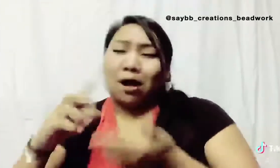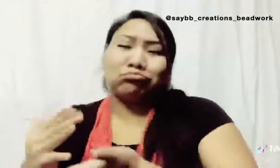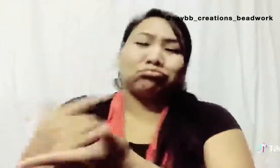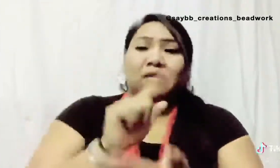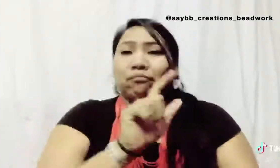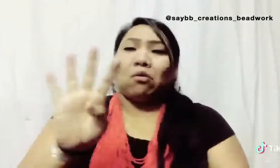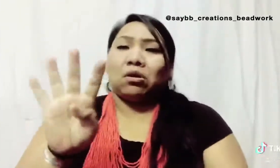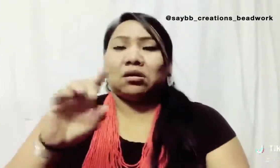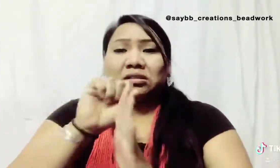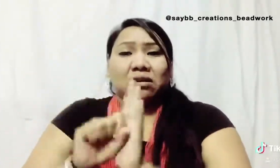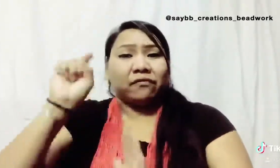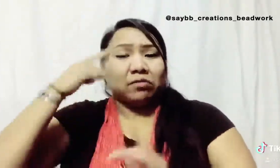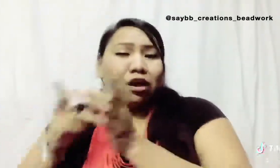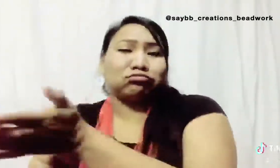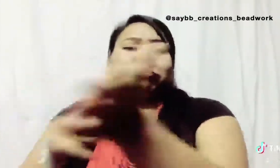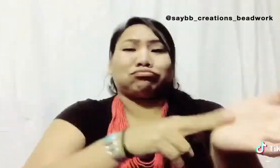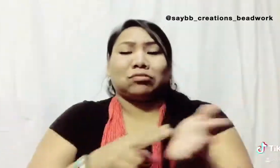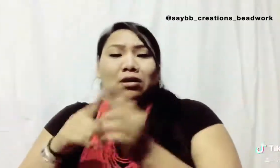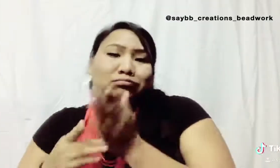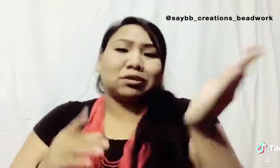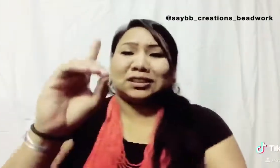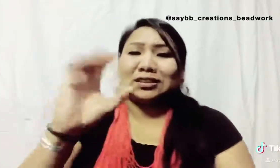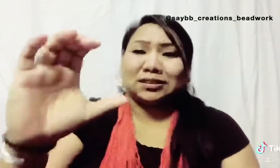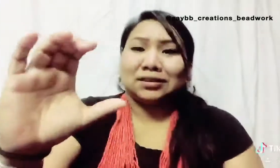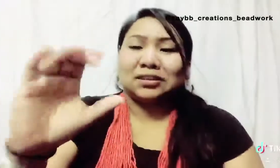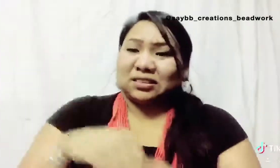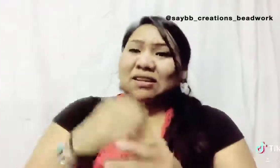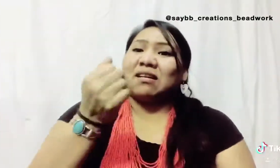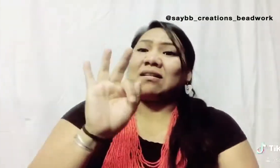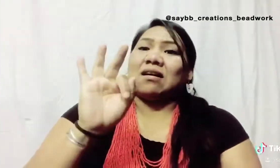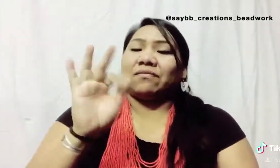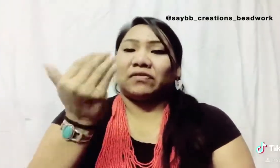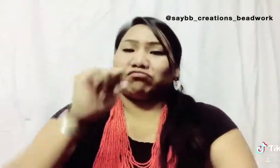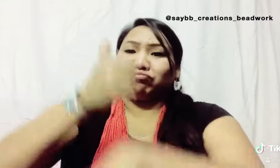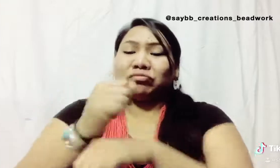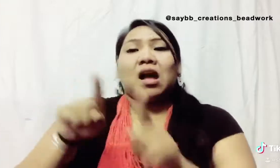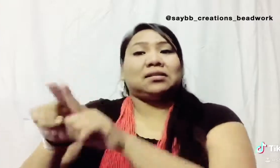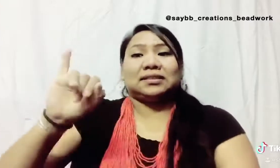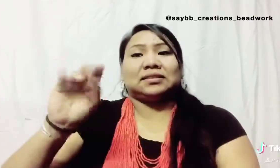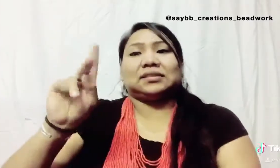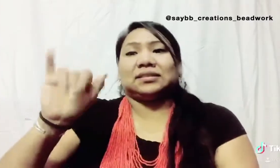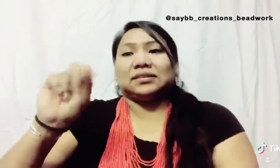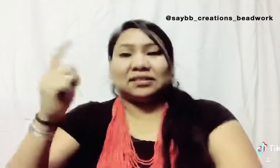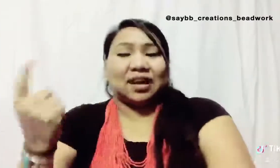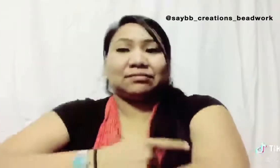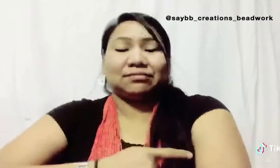to collect signatures from 24 state governments, and then went to DC (in 1915), to officially establish Indian Day!